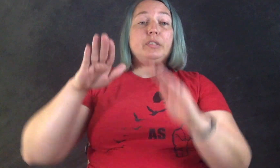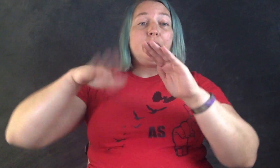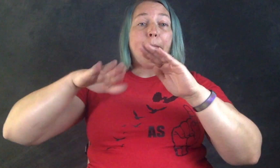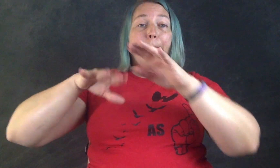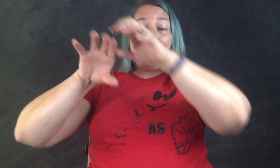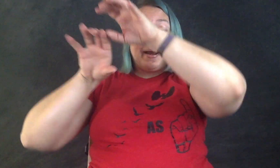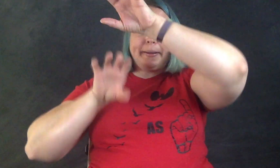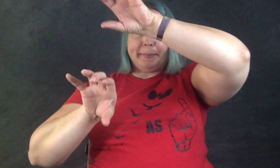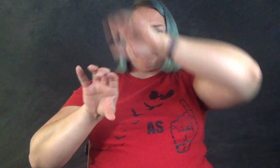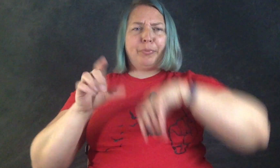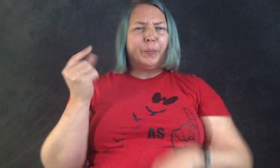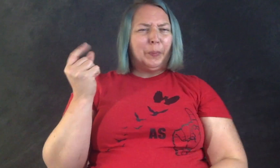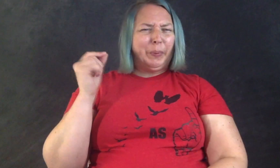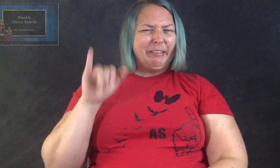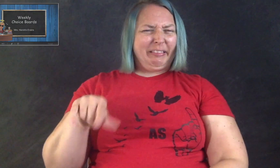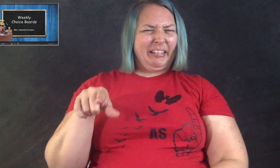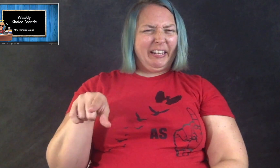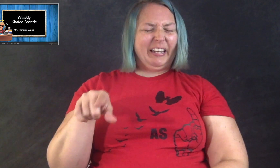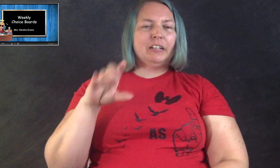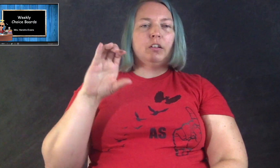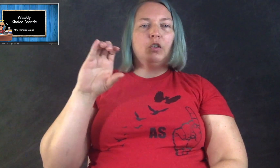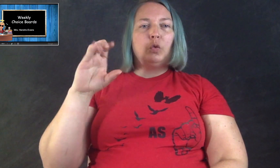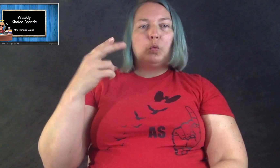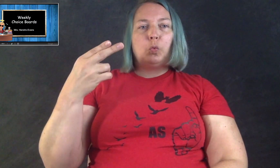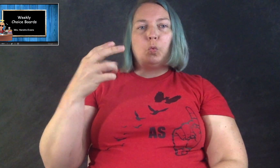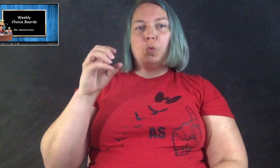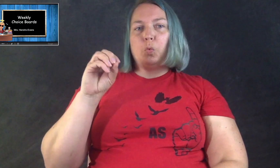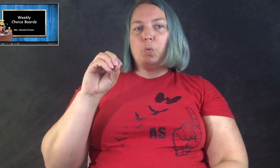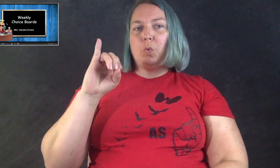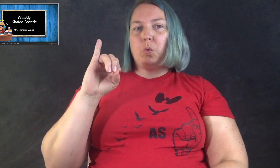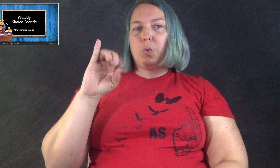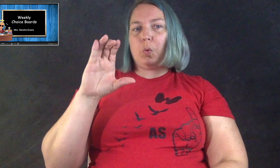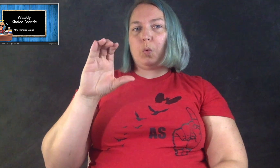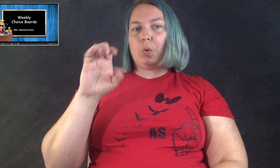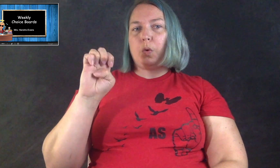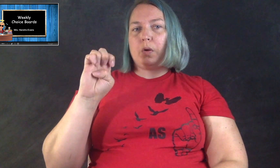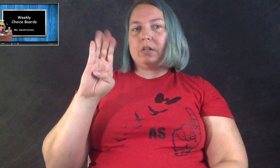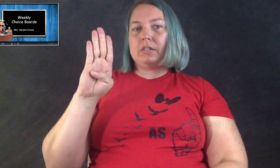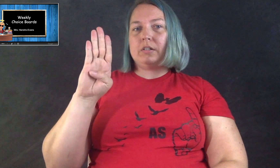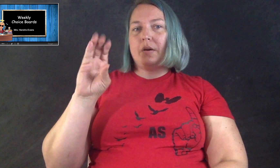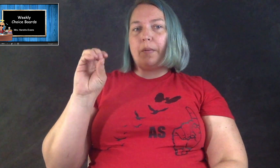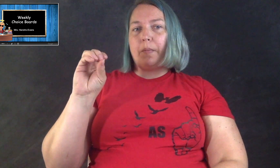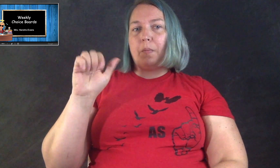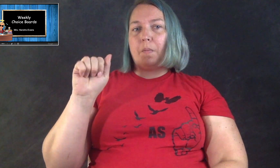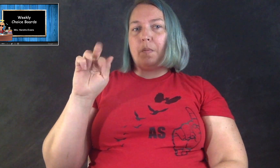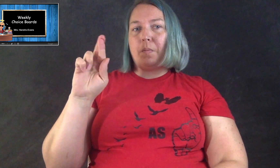Now for the last thing on that homepage - Choice boards